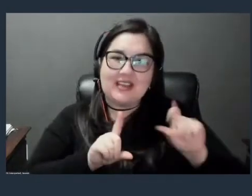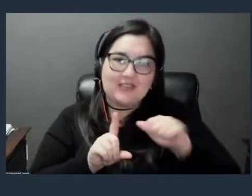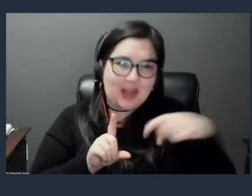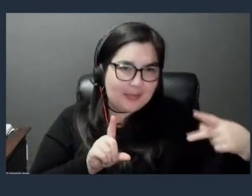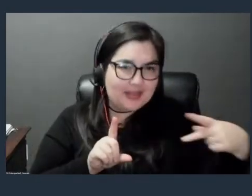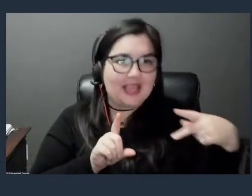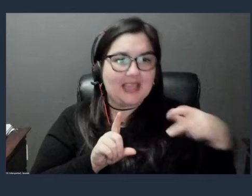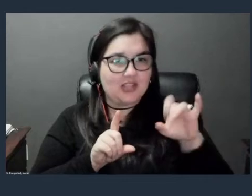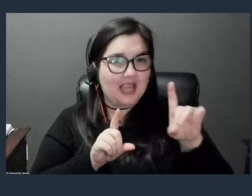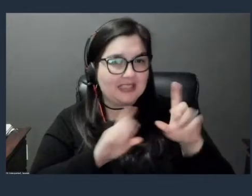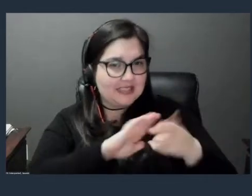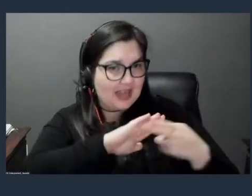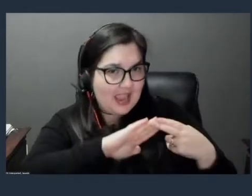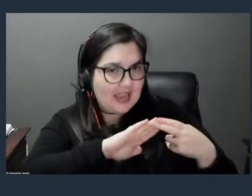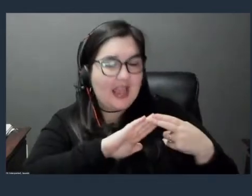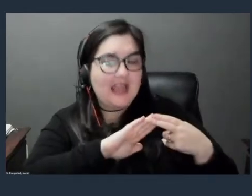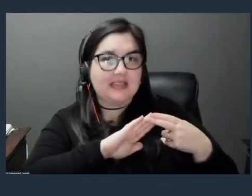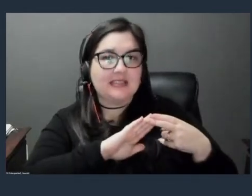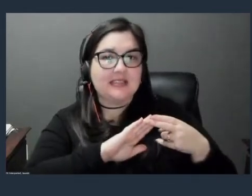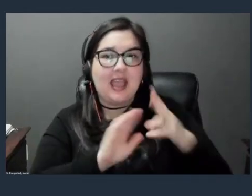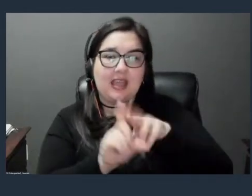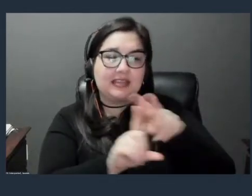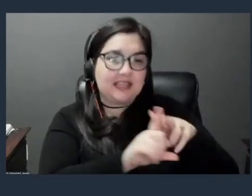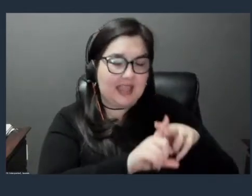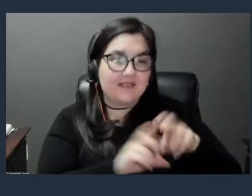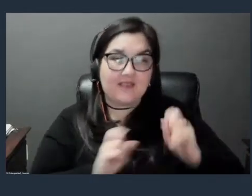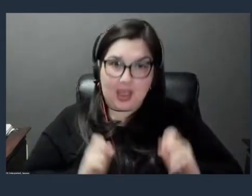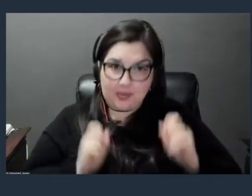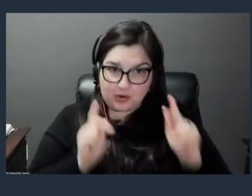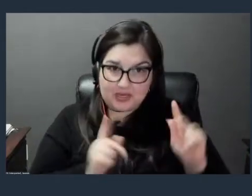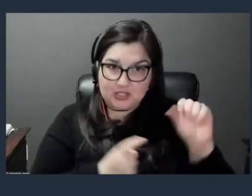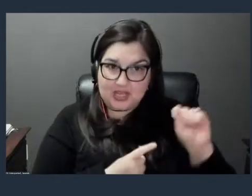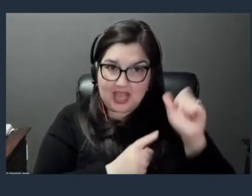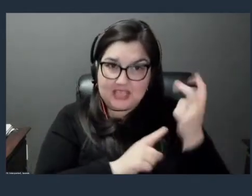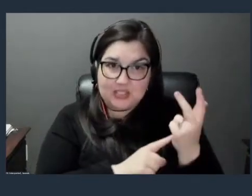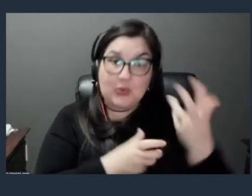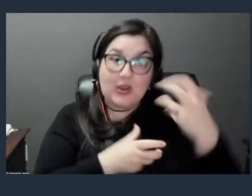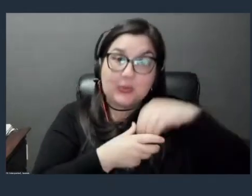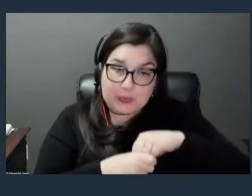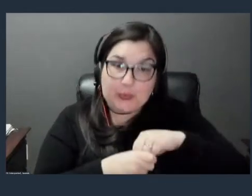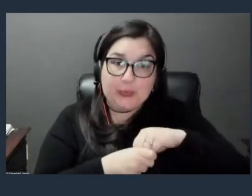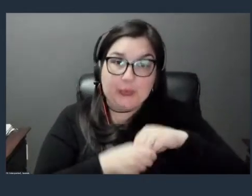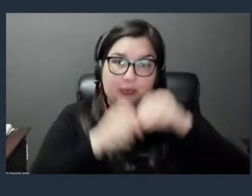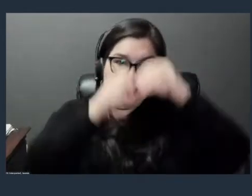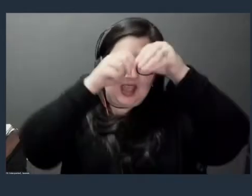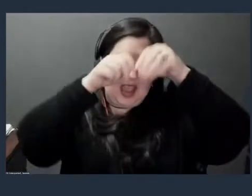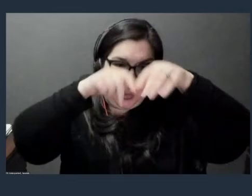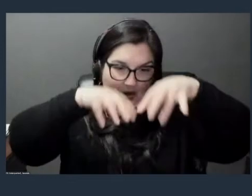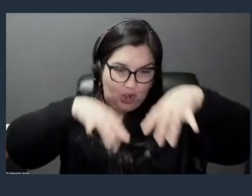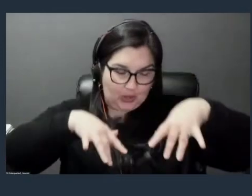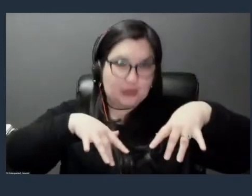and you can give those identities permissions in S3, including this hierarchical pattern that I talked about.